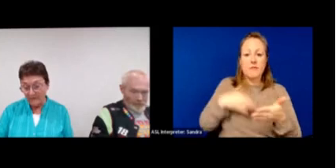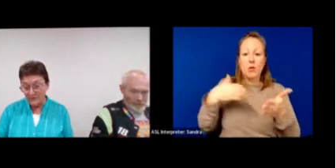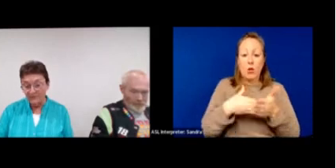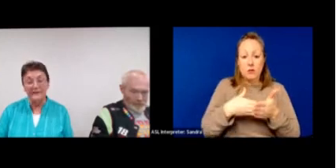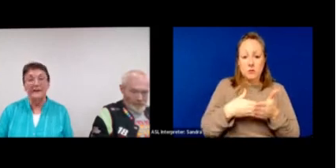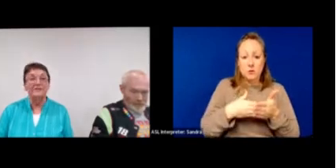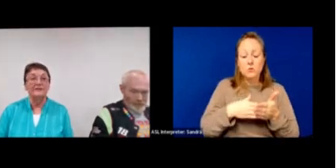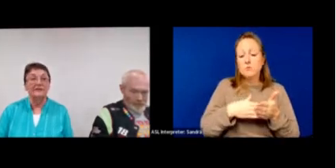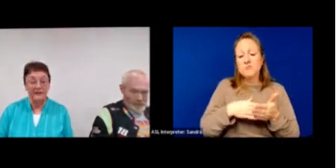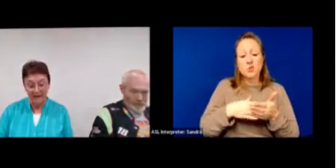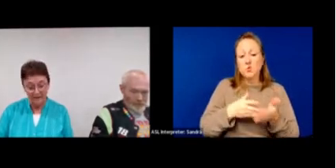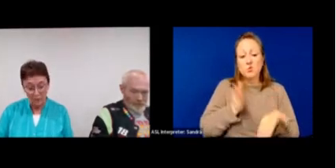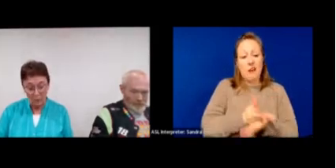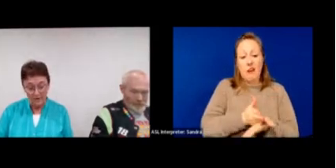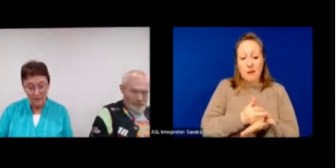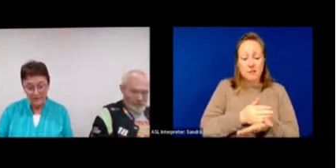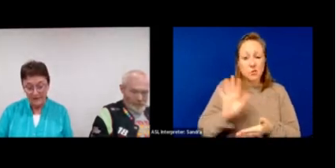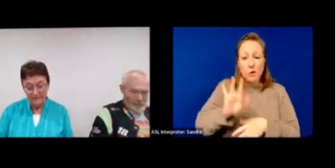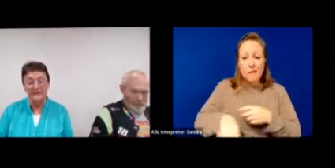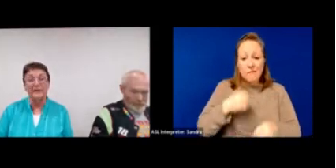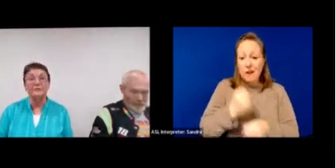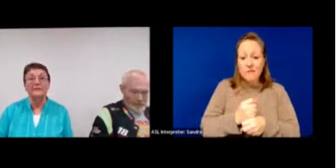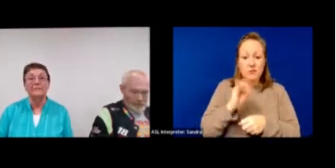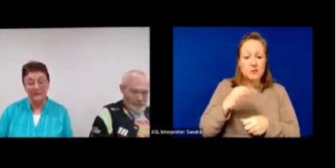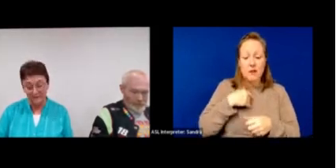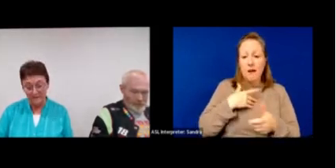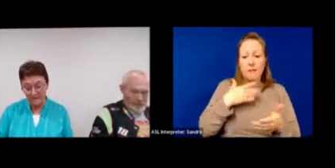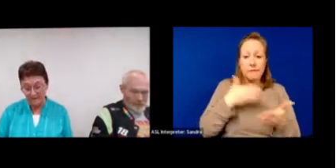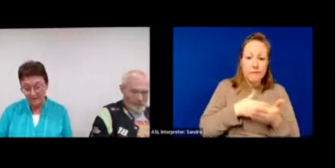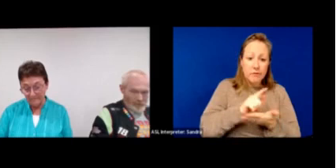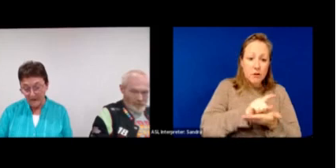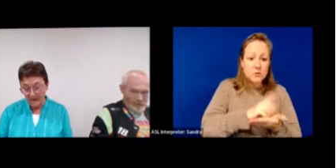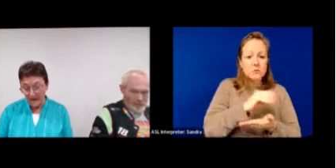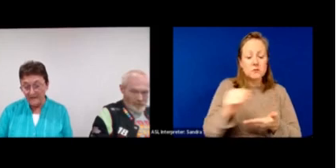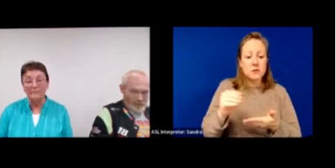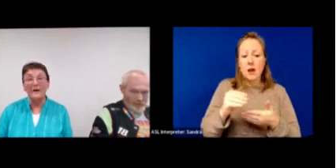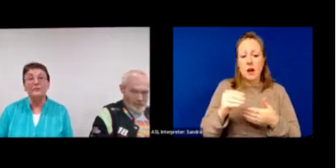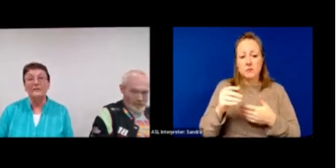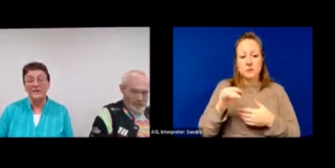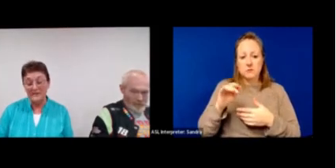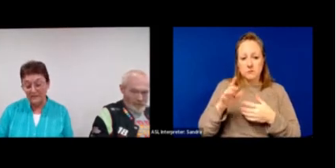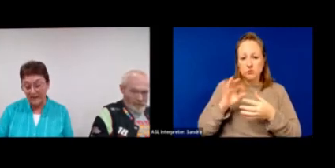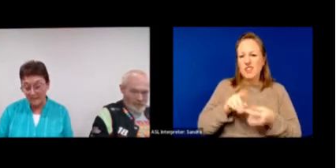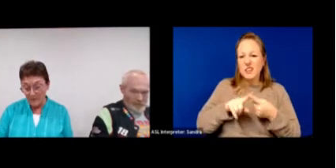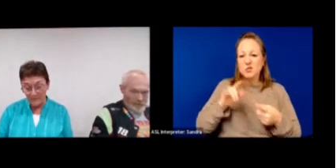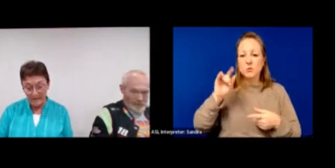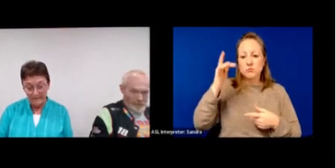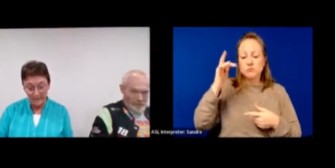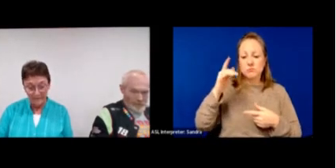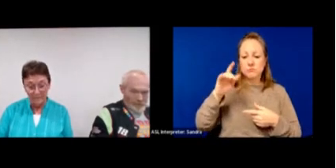century of litigation and court oversight of intellectual disabilities in Tennessee. And despite a lot of changes that emerged from that there was